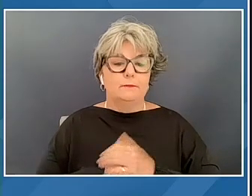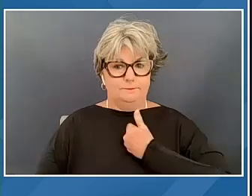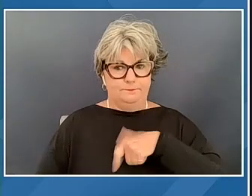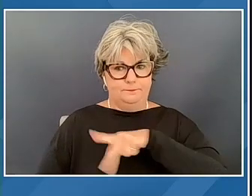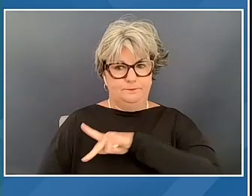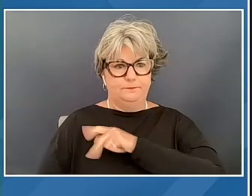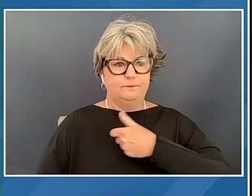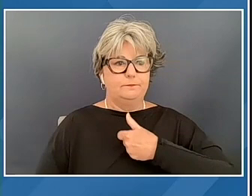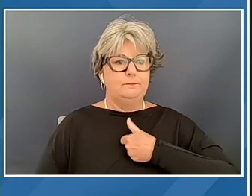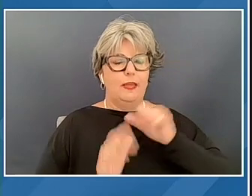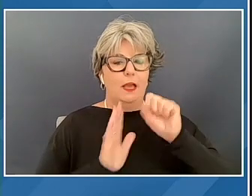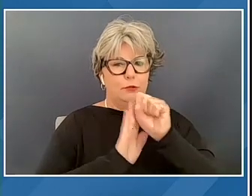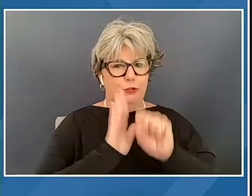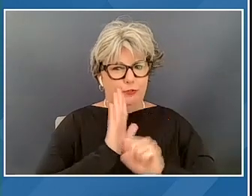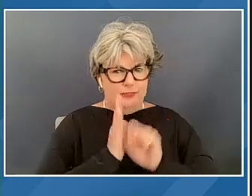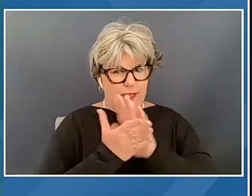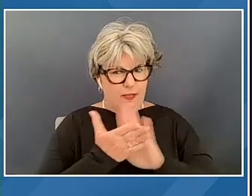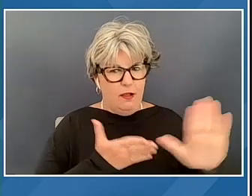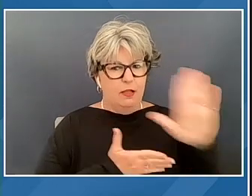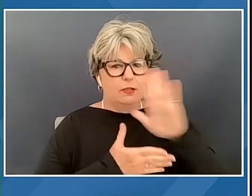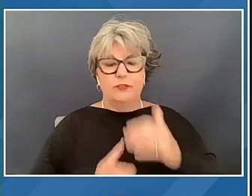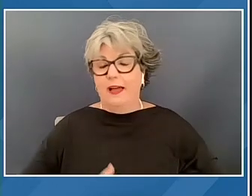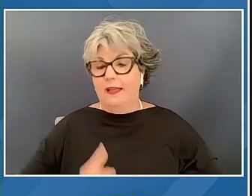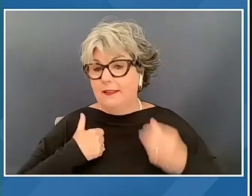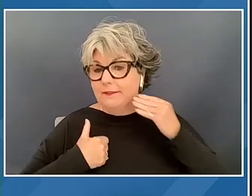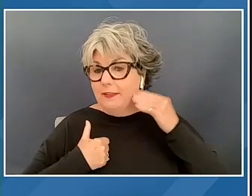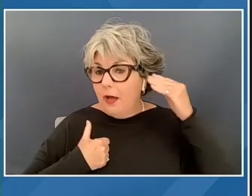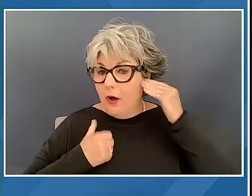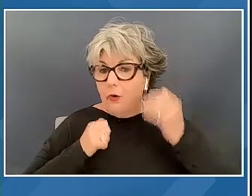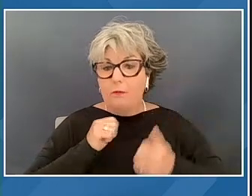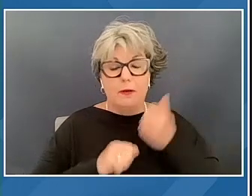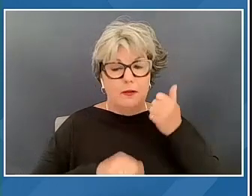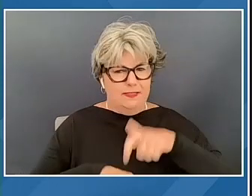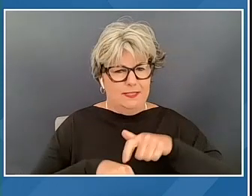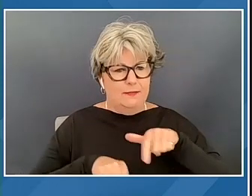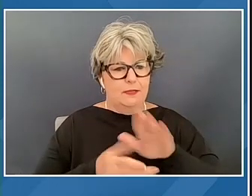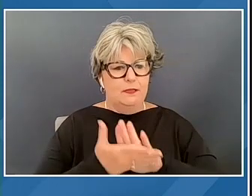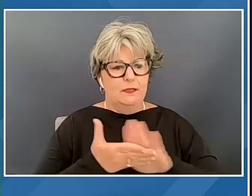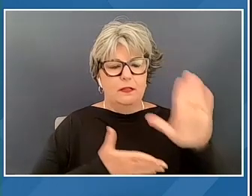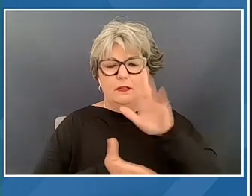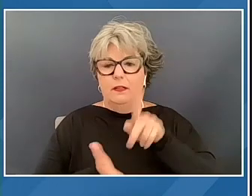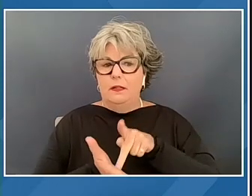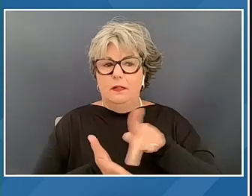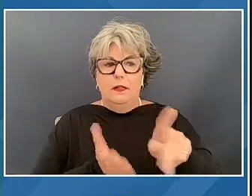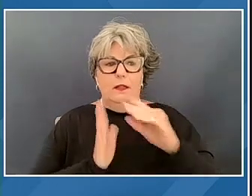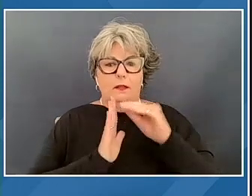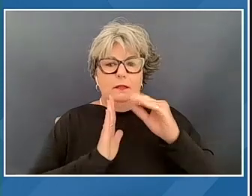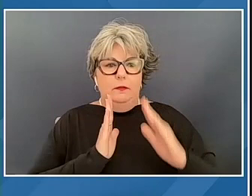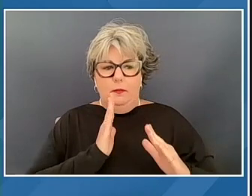schools, I lived at home for most of that time, and I paid my student loans for 23